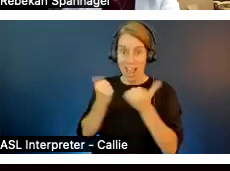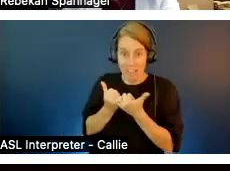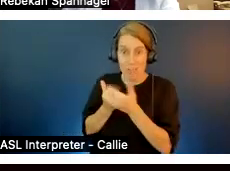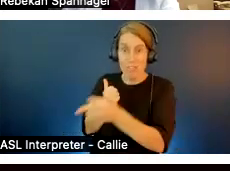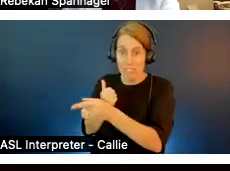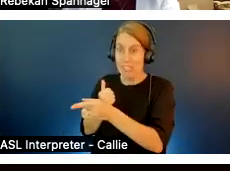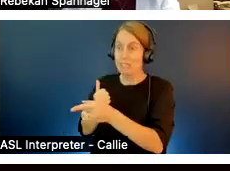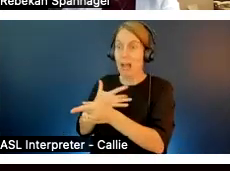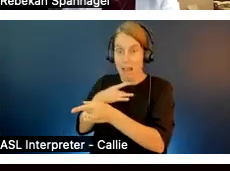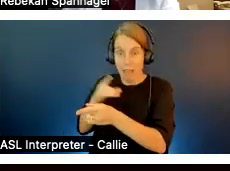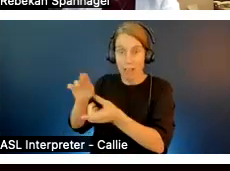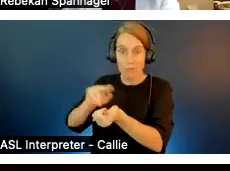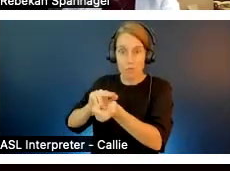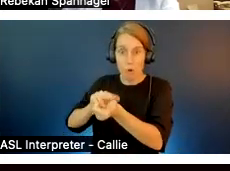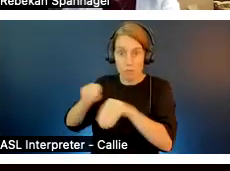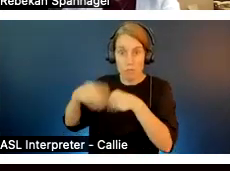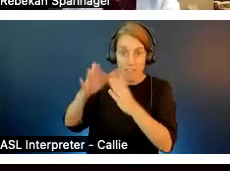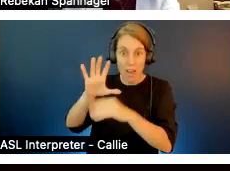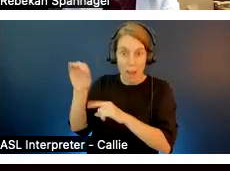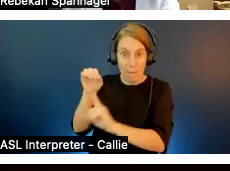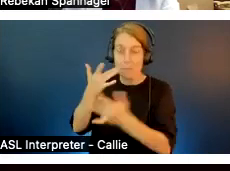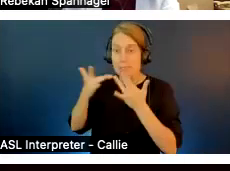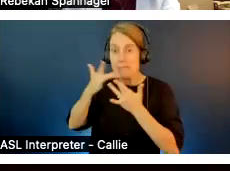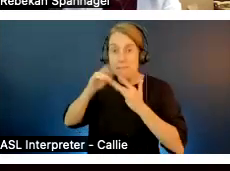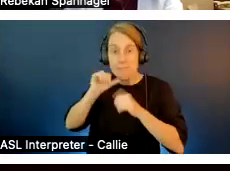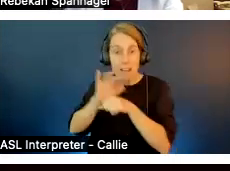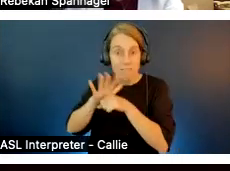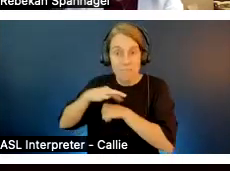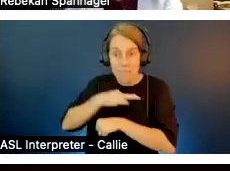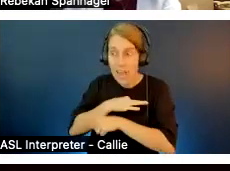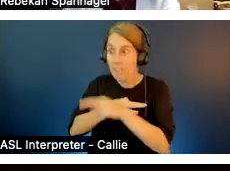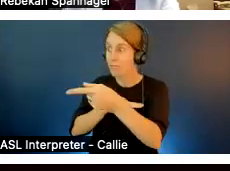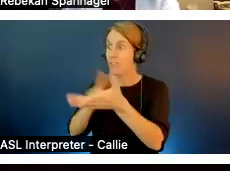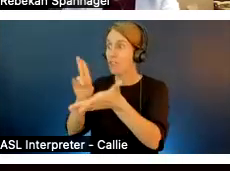another agencies or something like along that lines but one of the things that you need to do